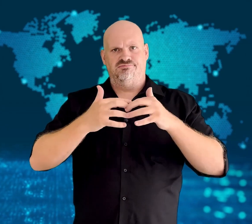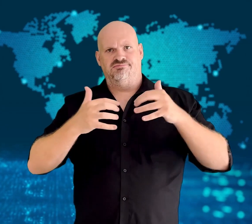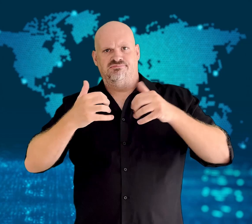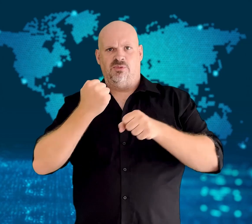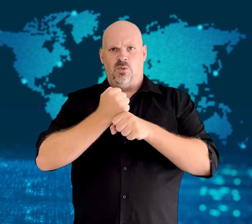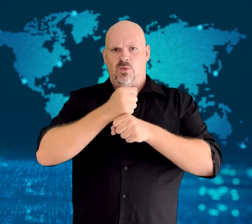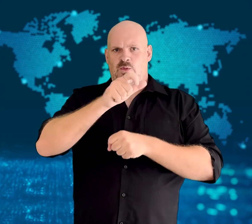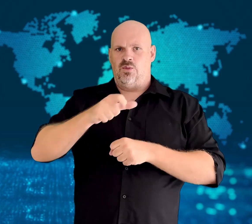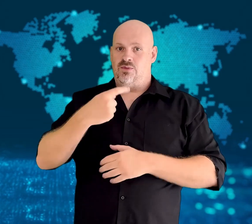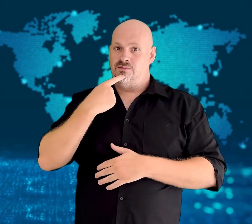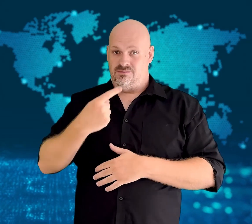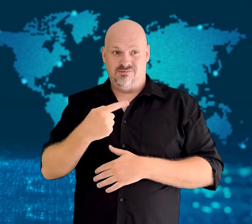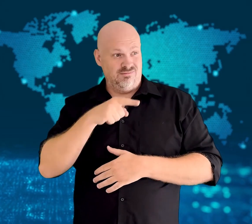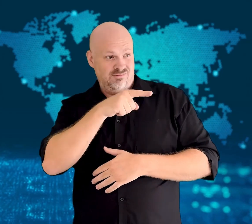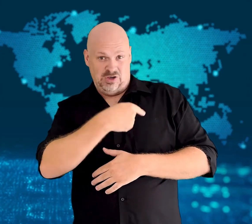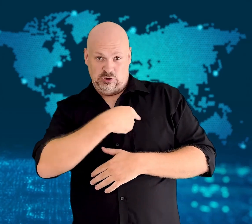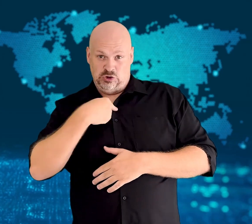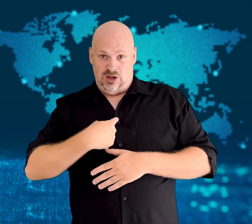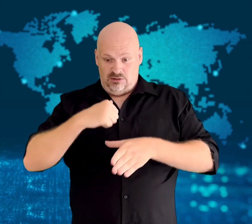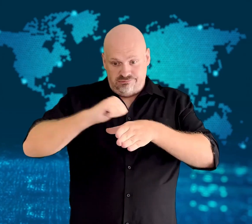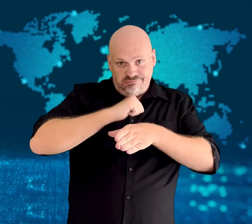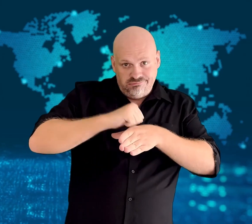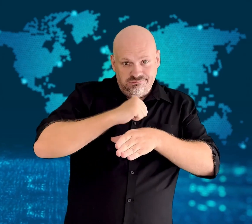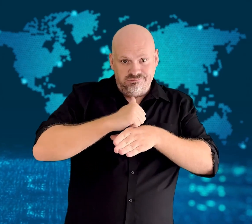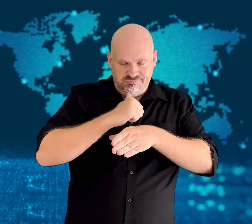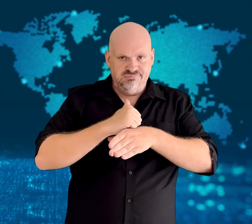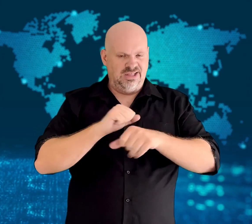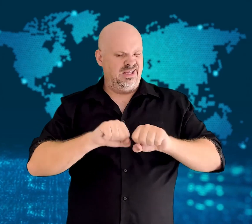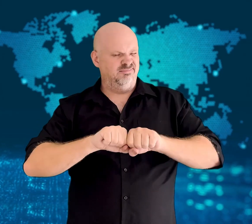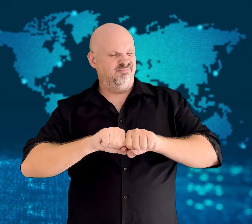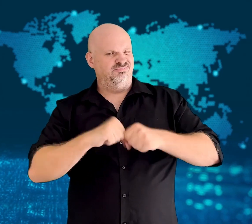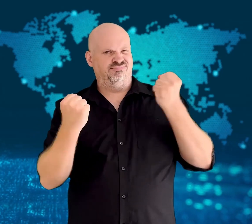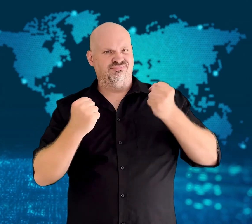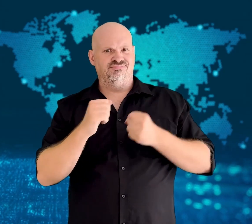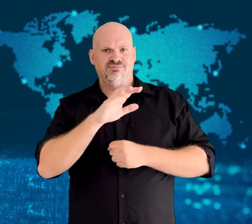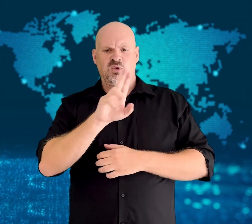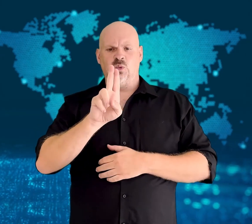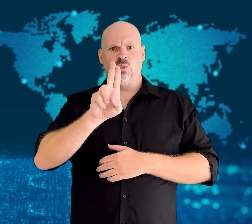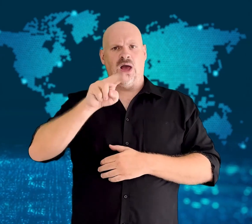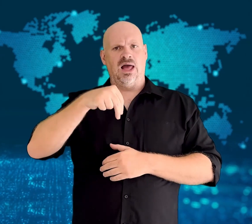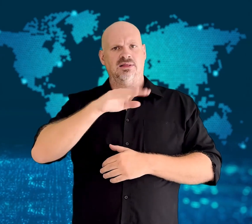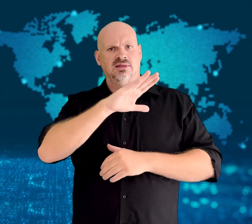China's Ministry of Defense said that the military exercises